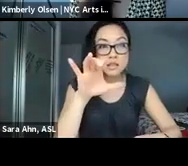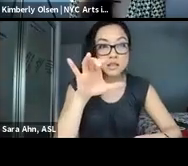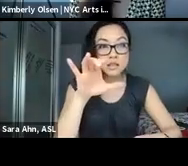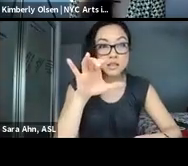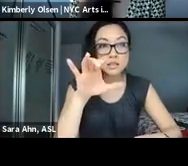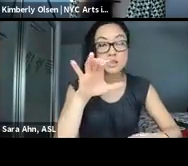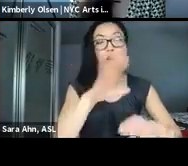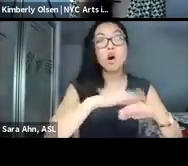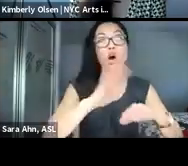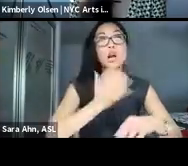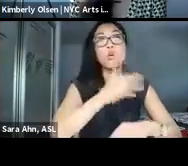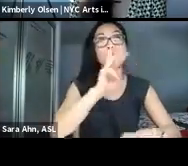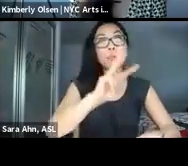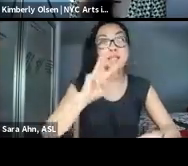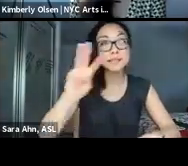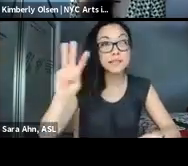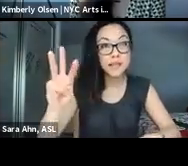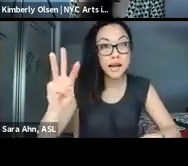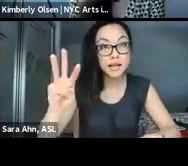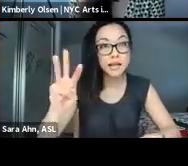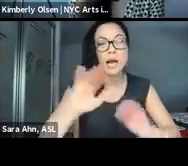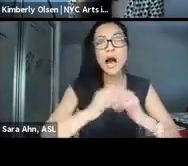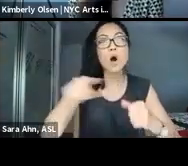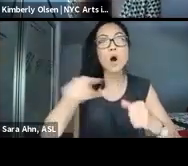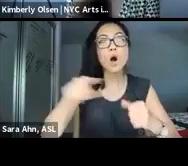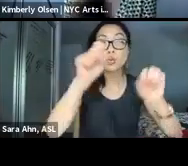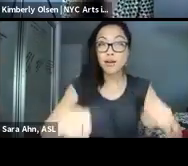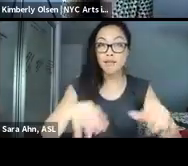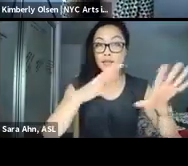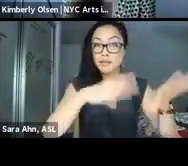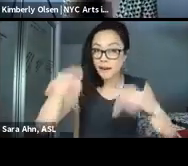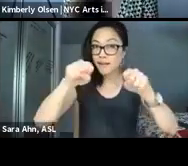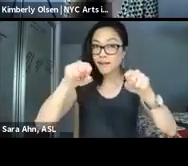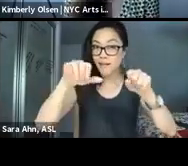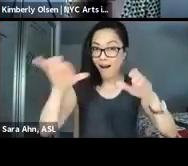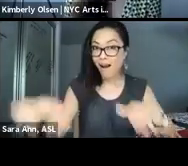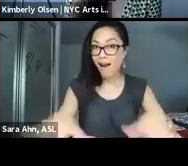how you can reach out to city officials and council members to let them know how important